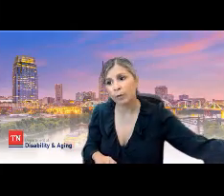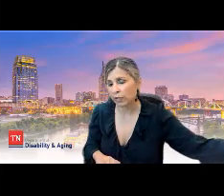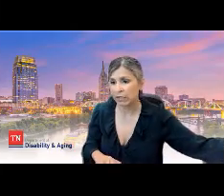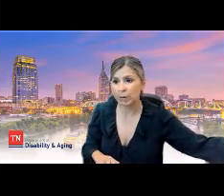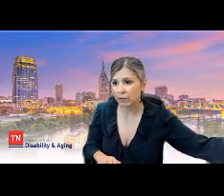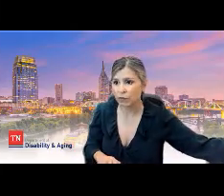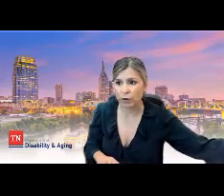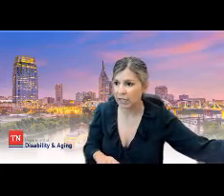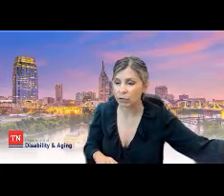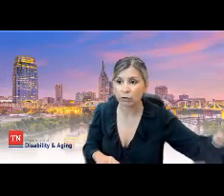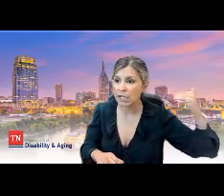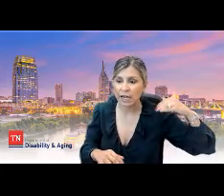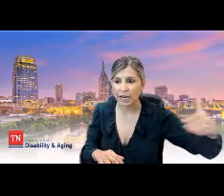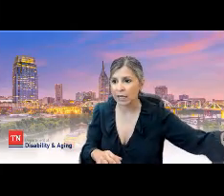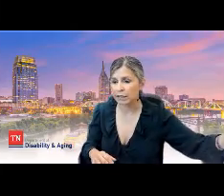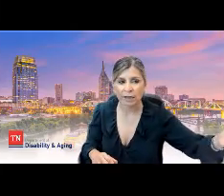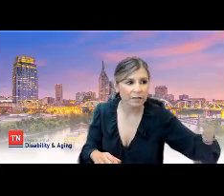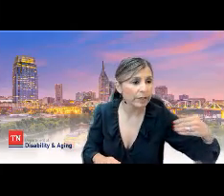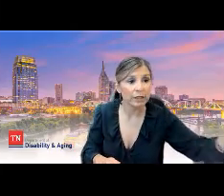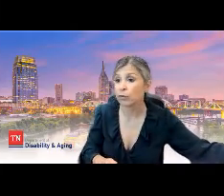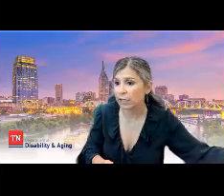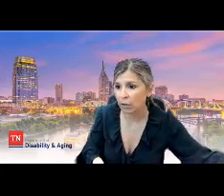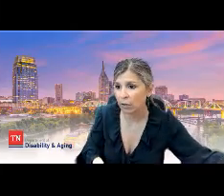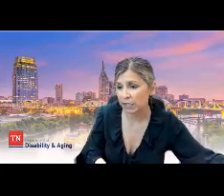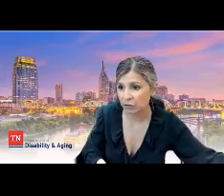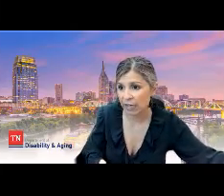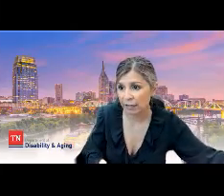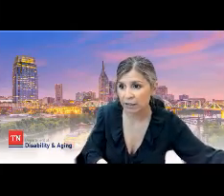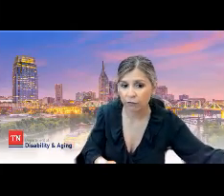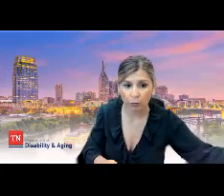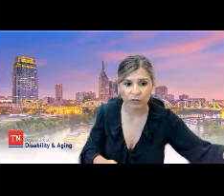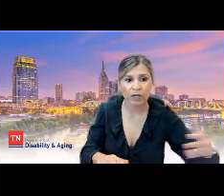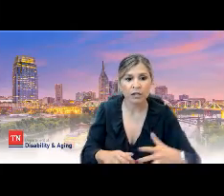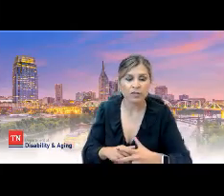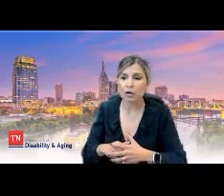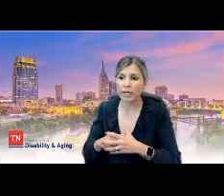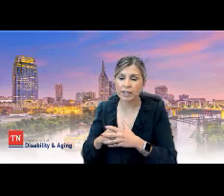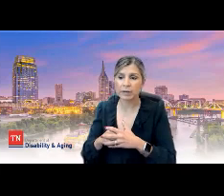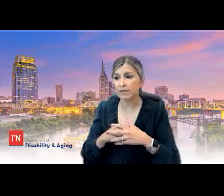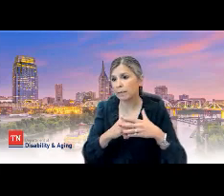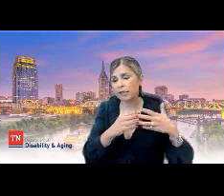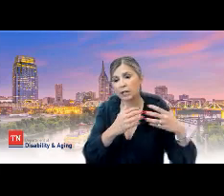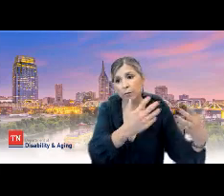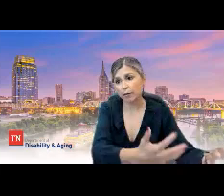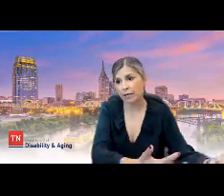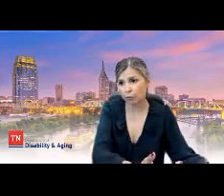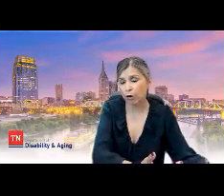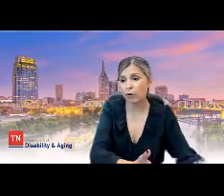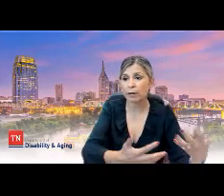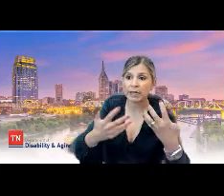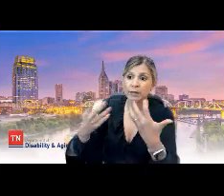but we need to pay for a kiln and somebody who can help teach that to folks. So we can be something from B programming.